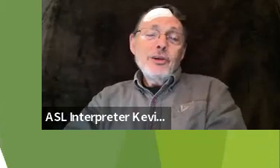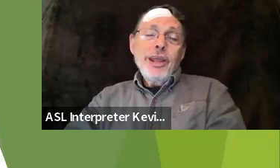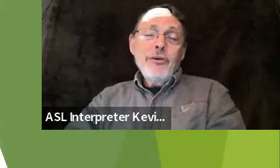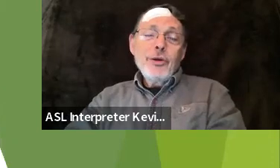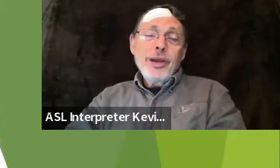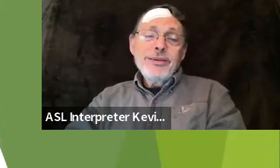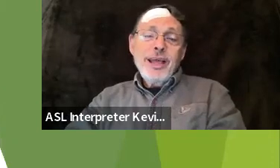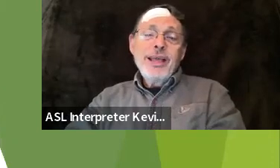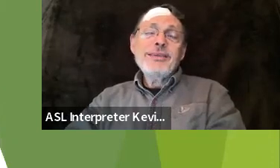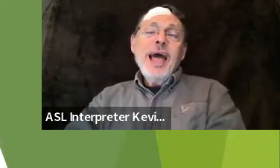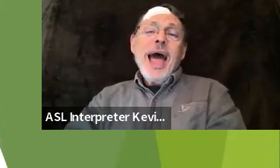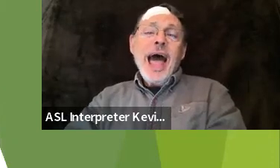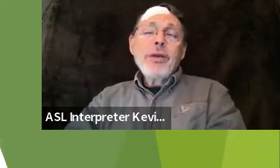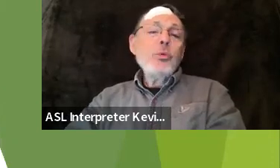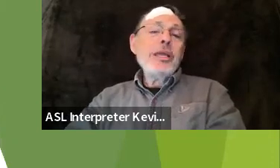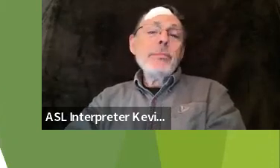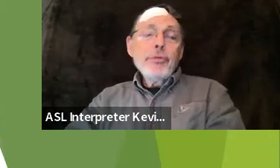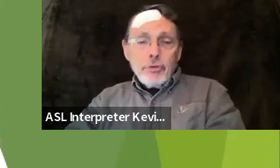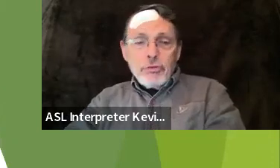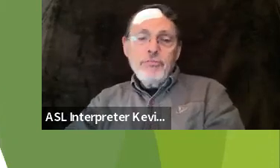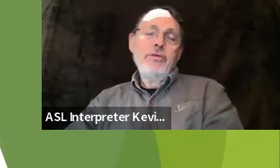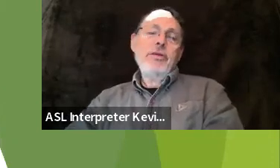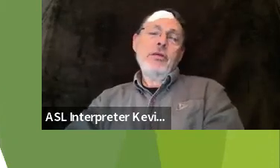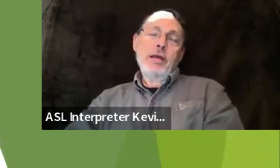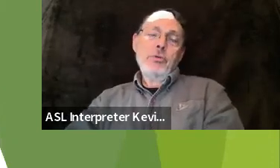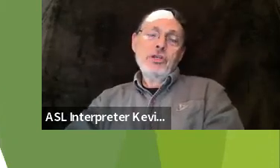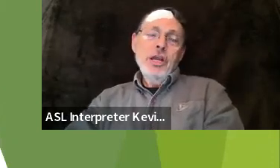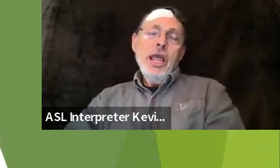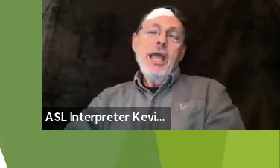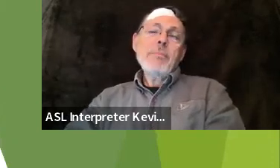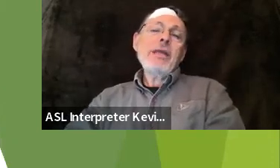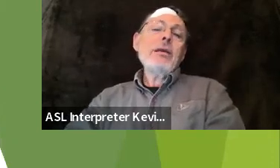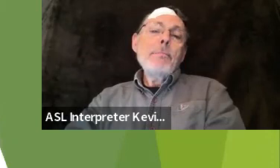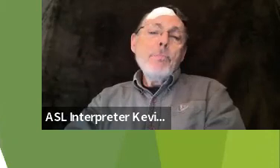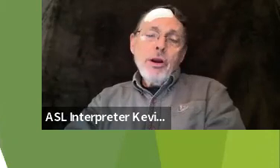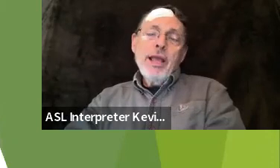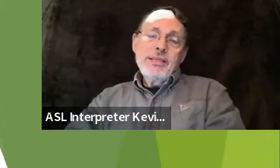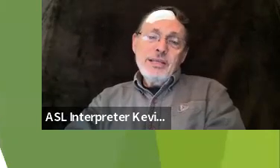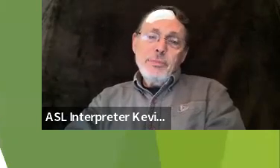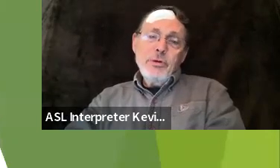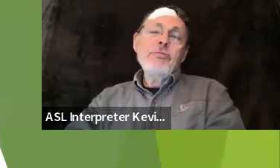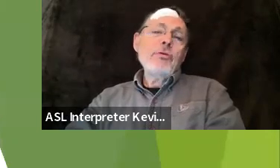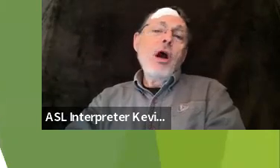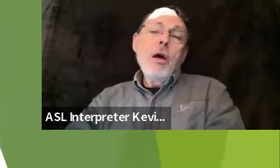your carry away today is how can we improve the language and make it more accessible for